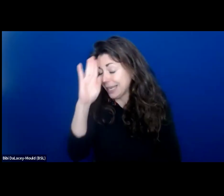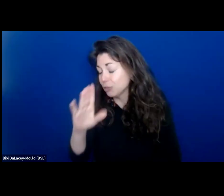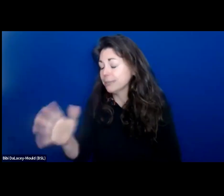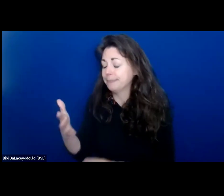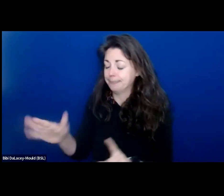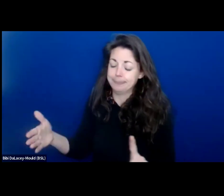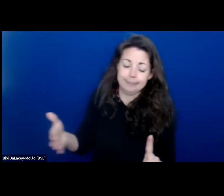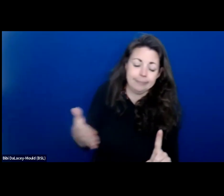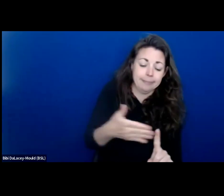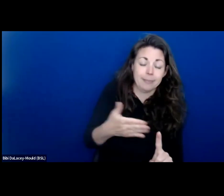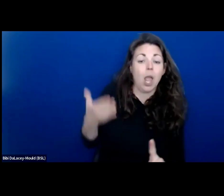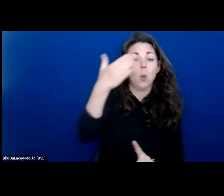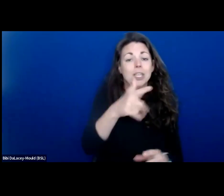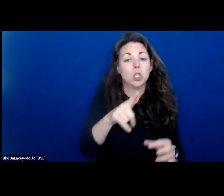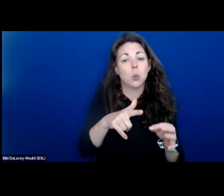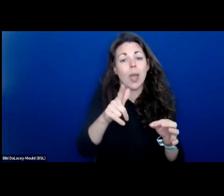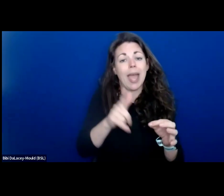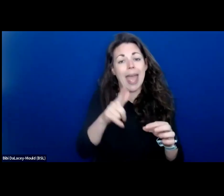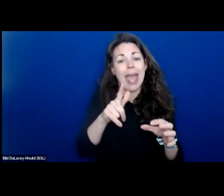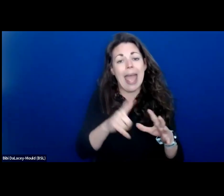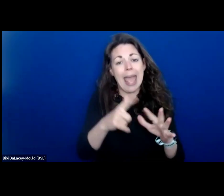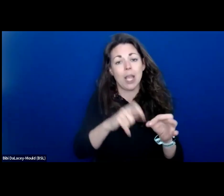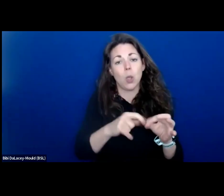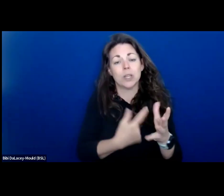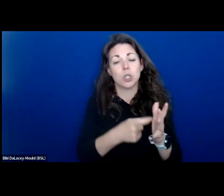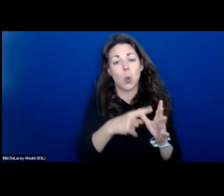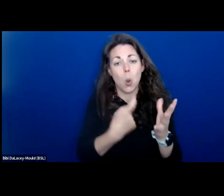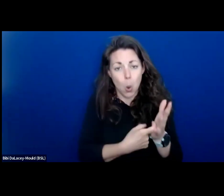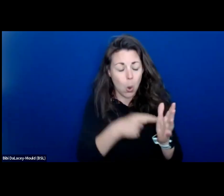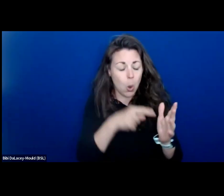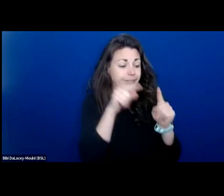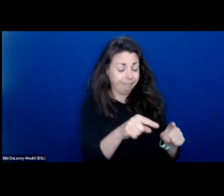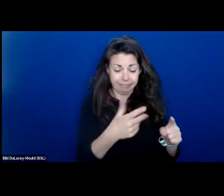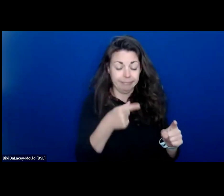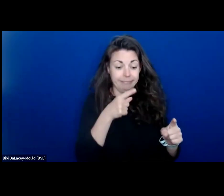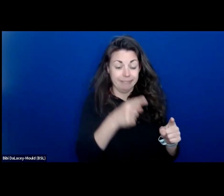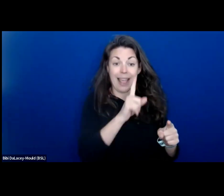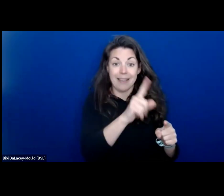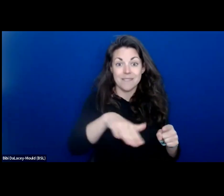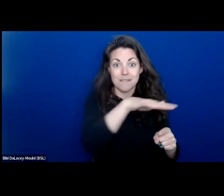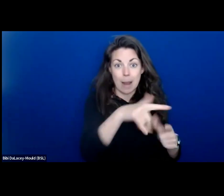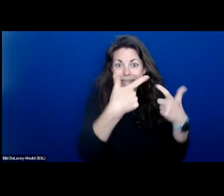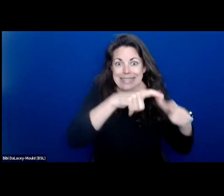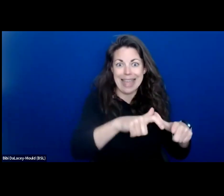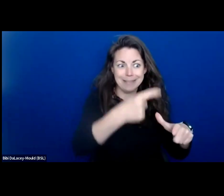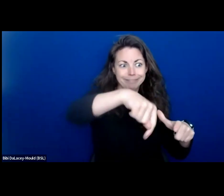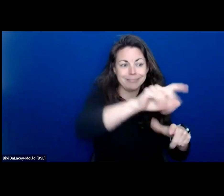academic exchange program, a family that didn't speak English. Now, at the time it felt quite painful, but in retrospect it was